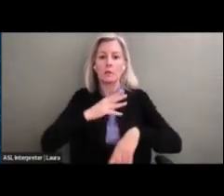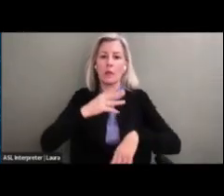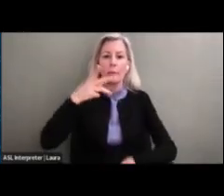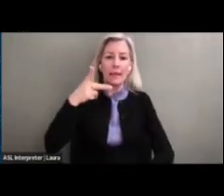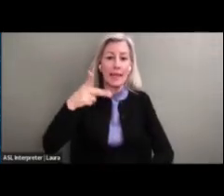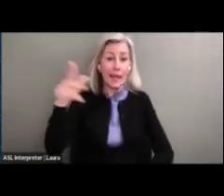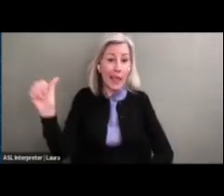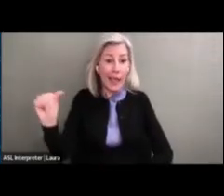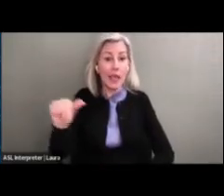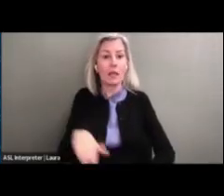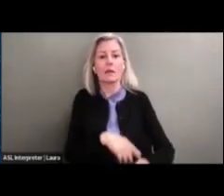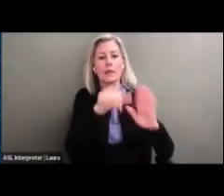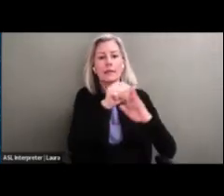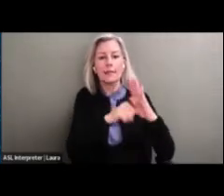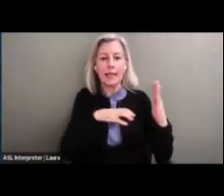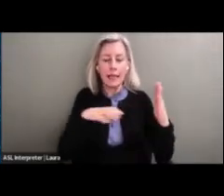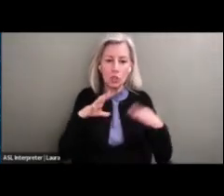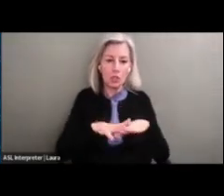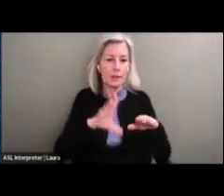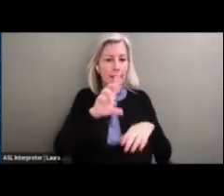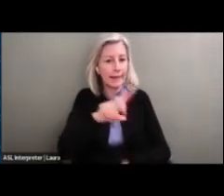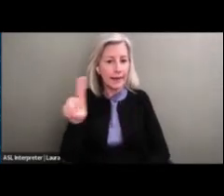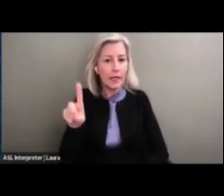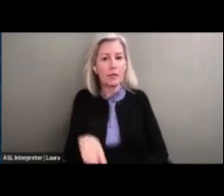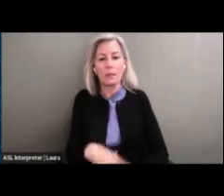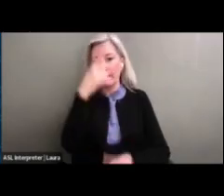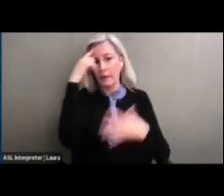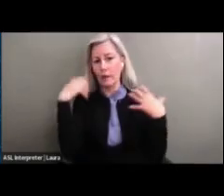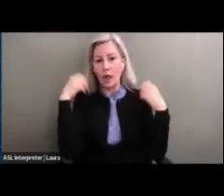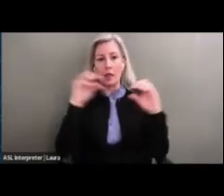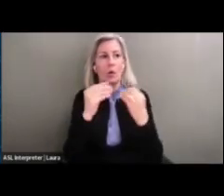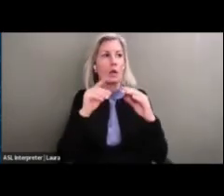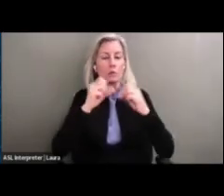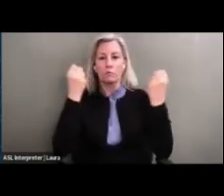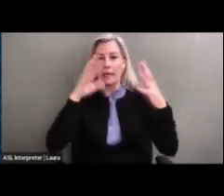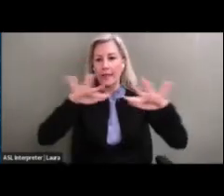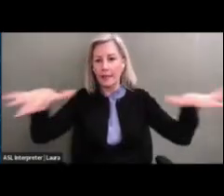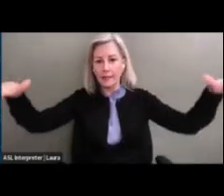, whether it's centers for infinite living, aging and disability resource centers,